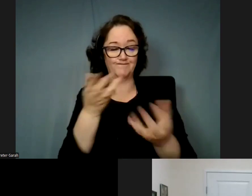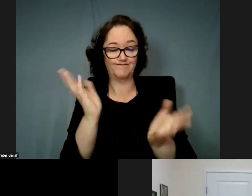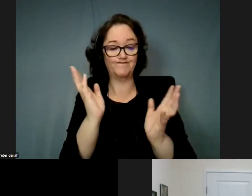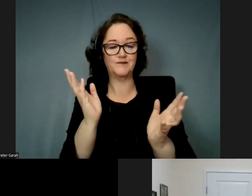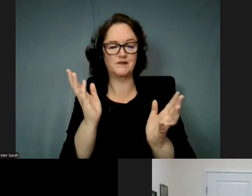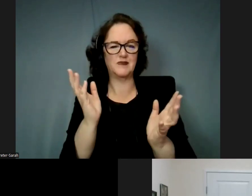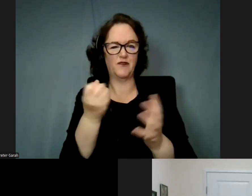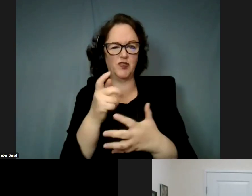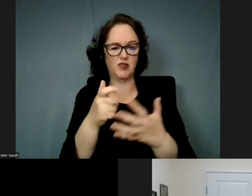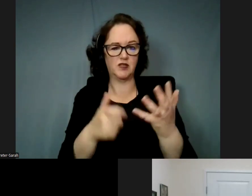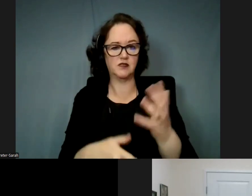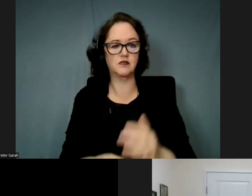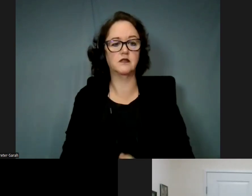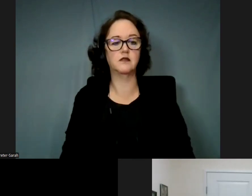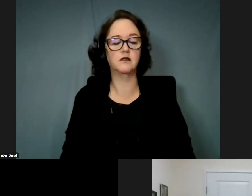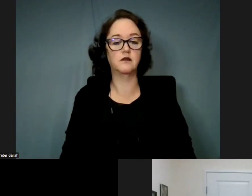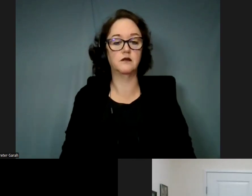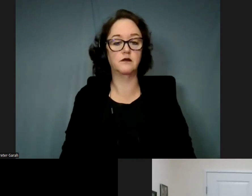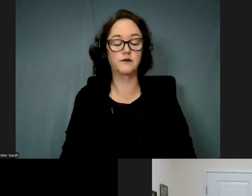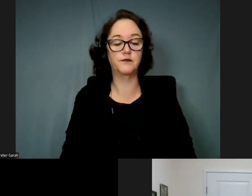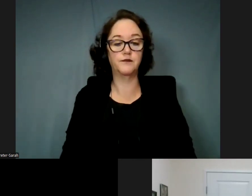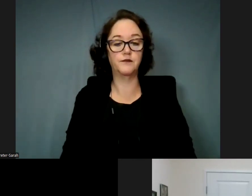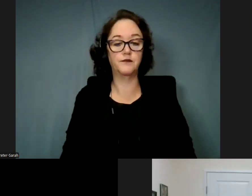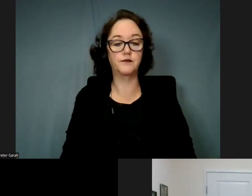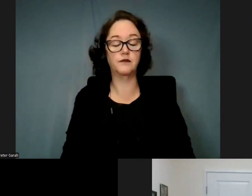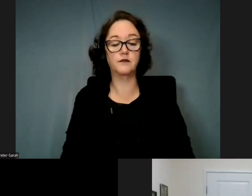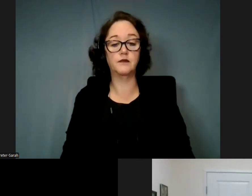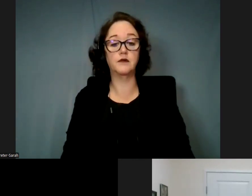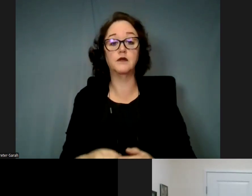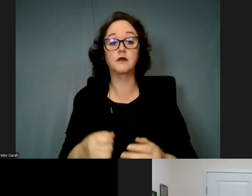guys can probably see now, my eyes are closed and my head